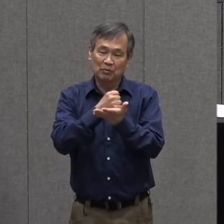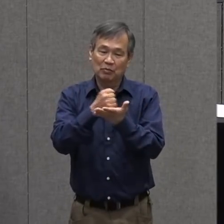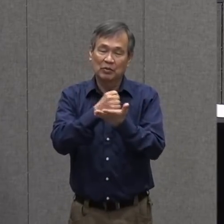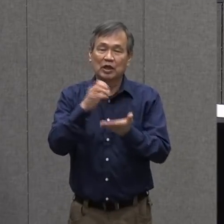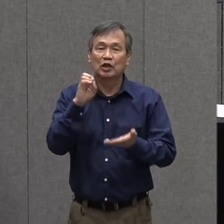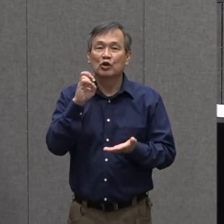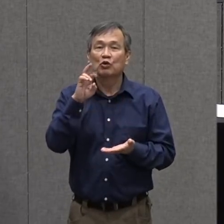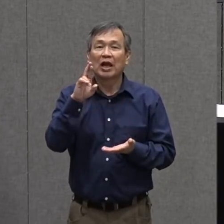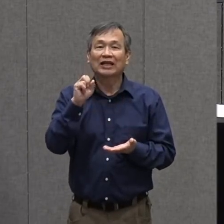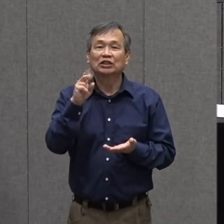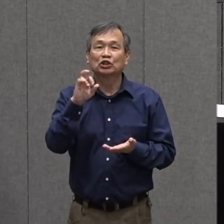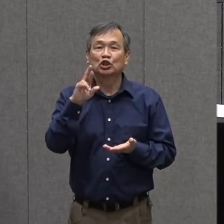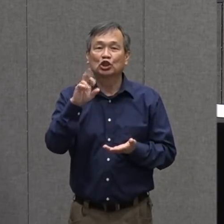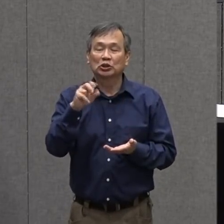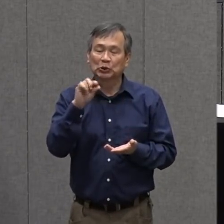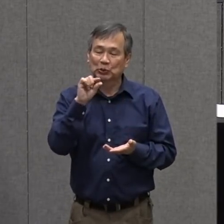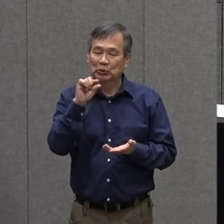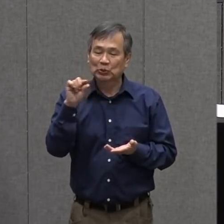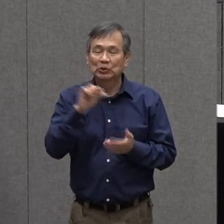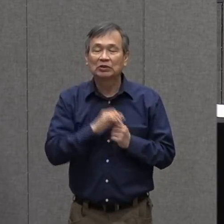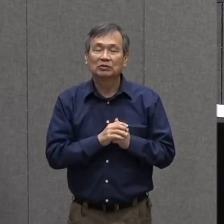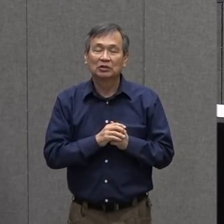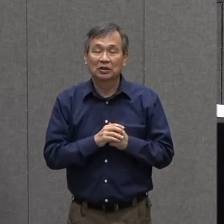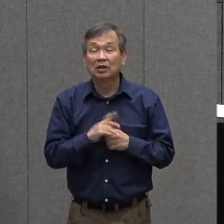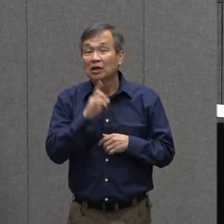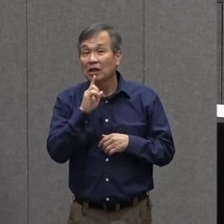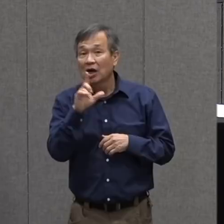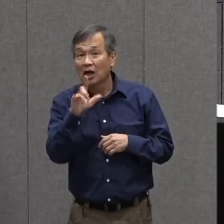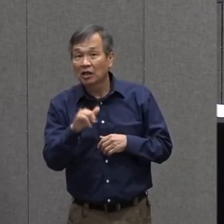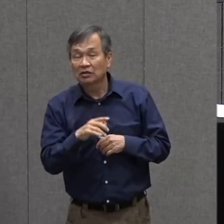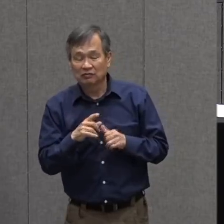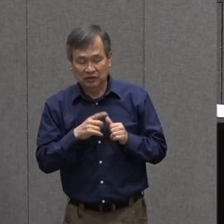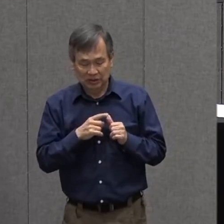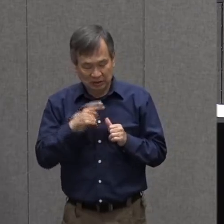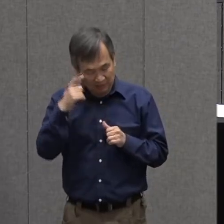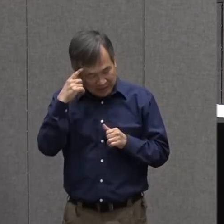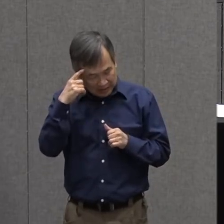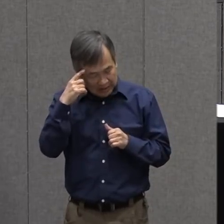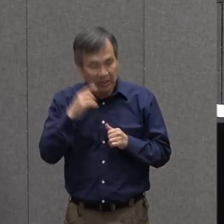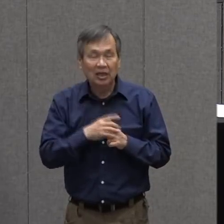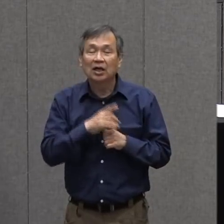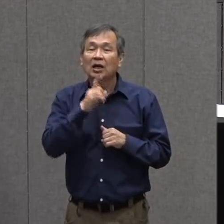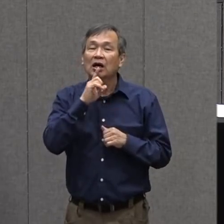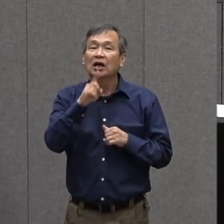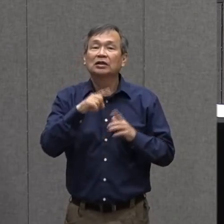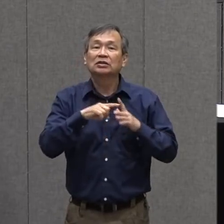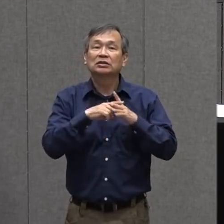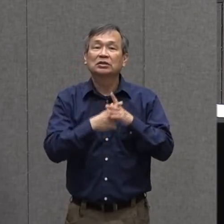And actually, the first one I did, now I'm thinking about it was I actually started with a number that was more